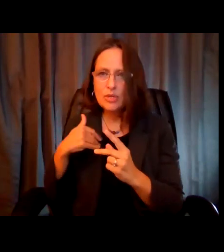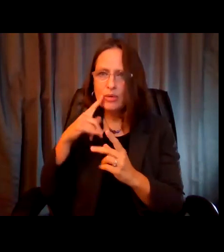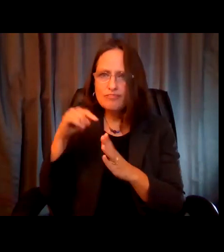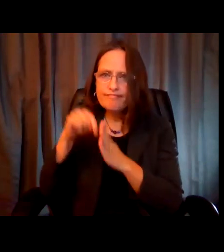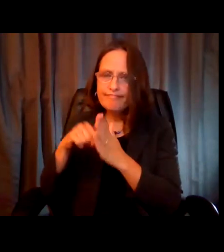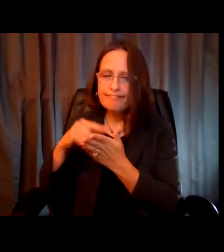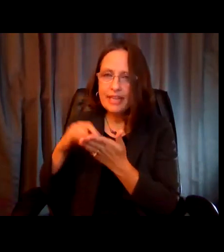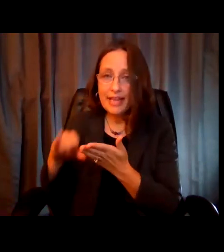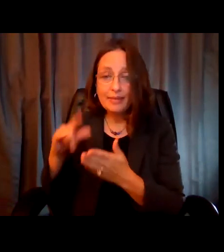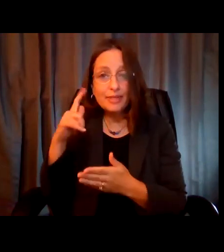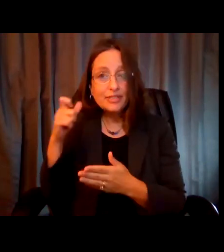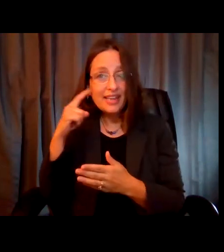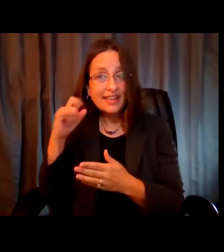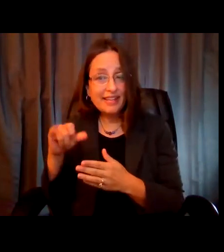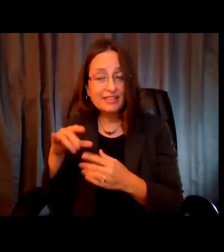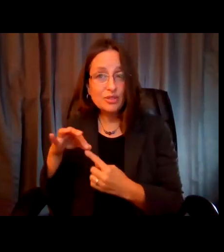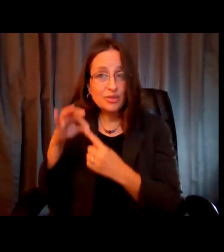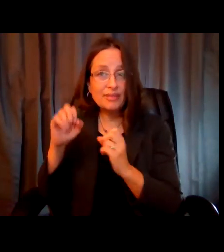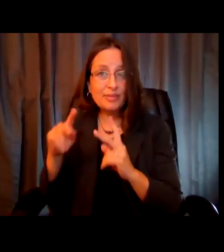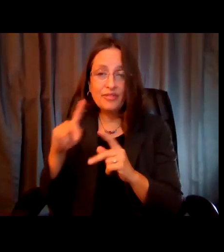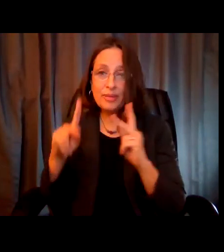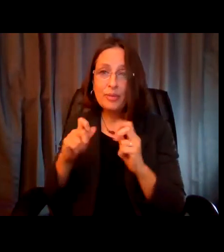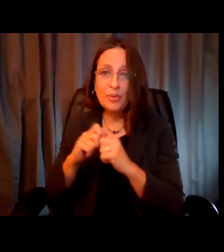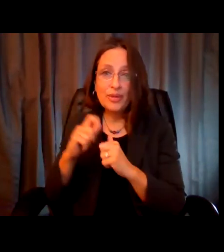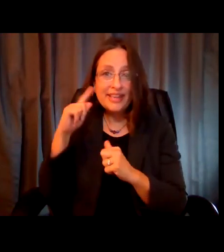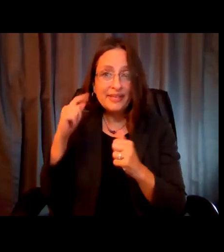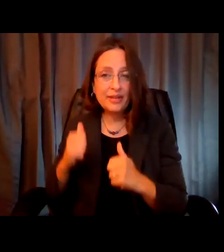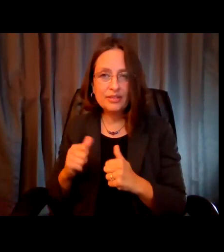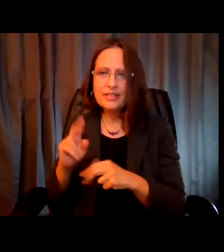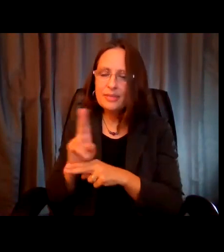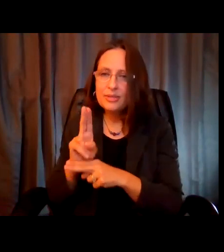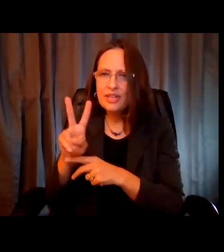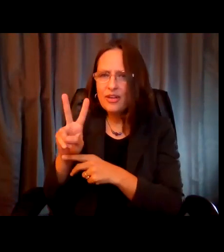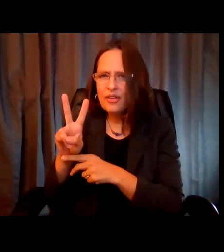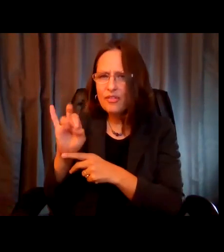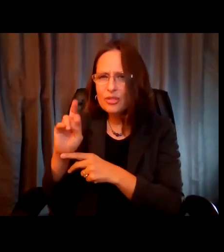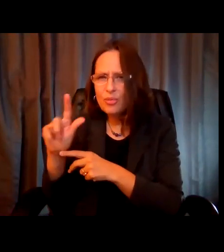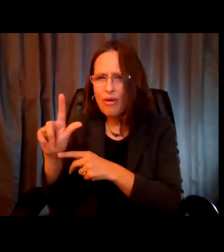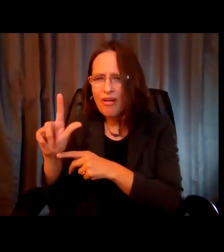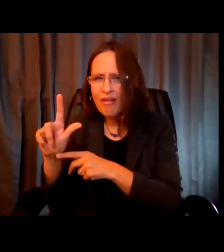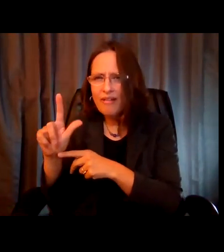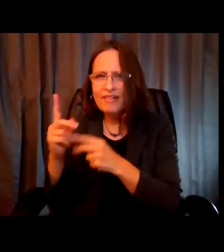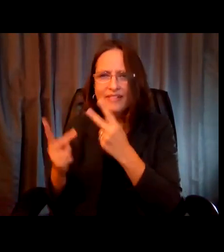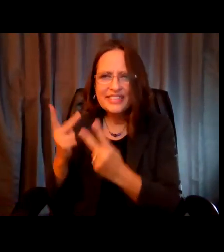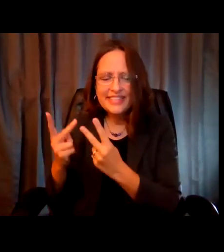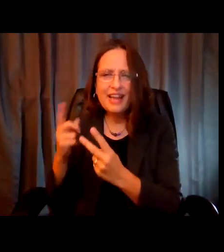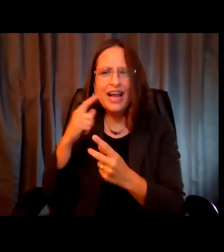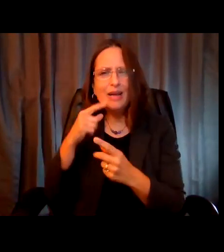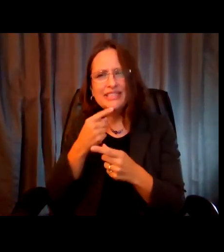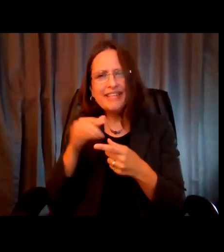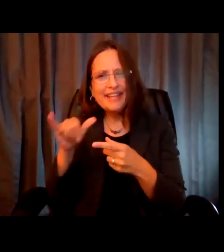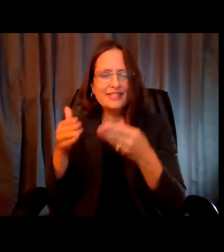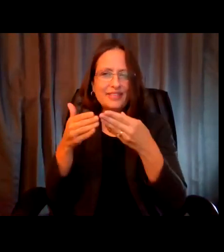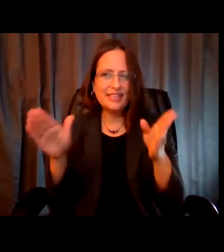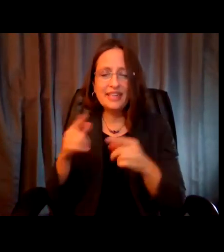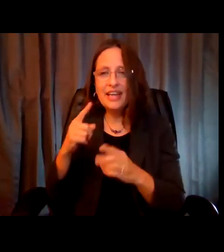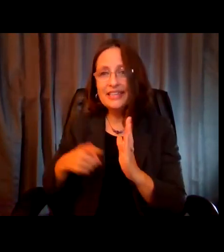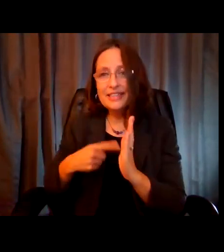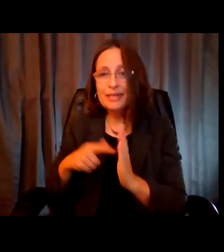Here are some ideas to improve health care communication. I separate what I call system